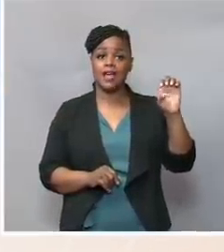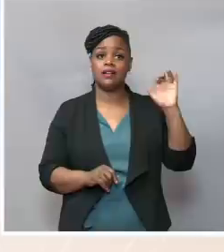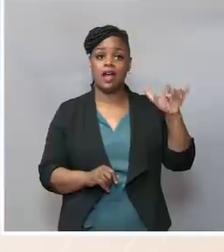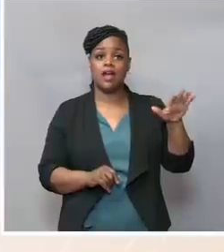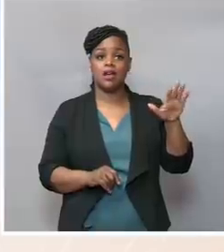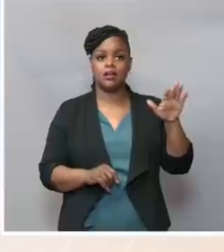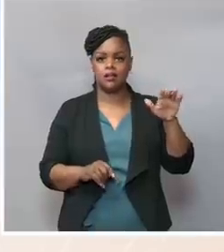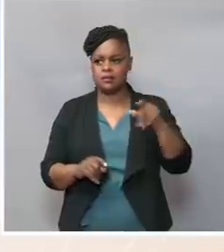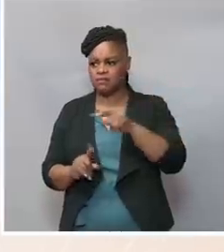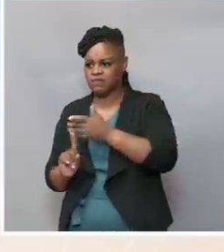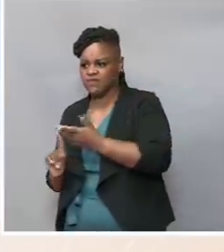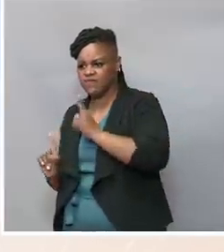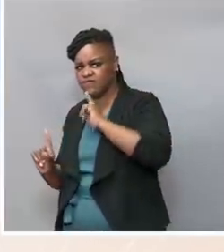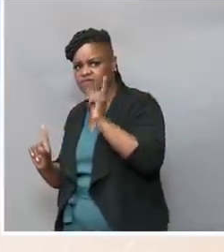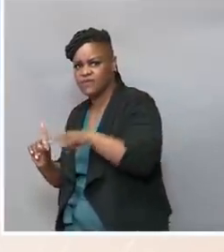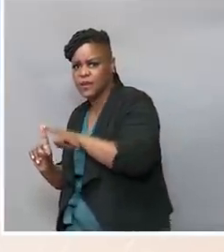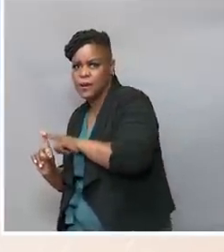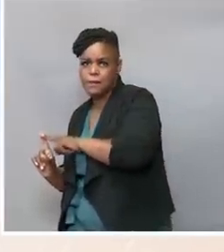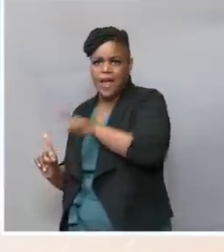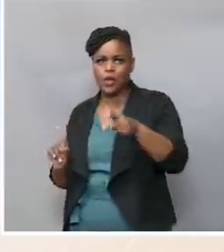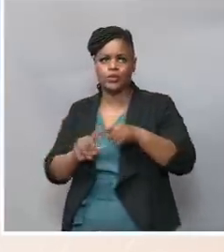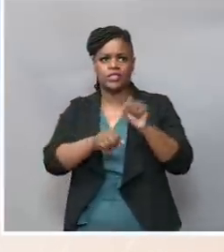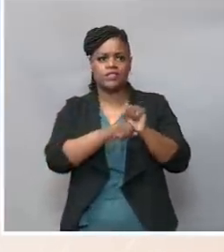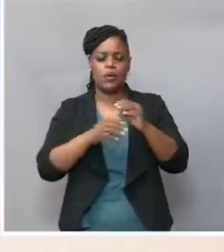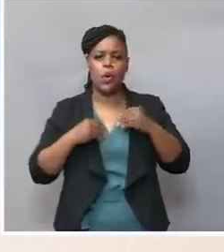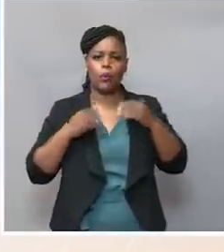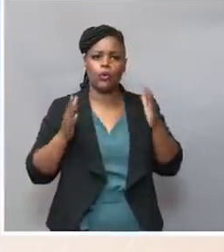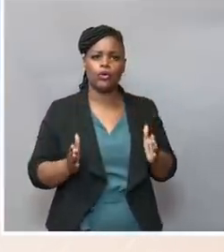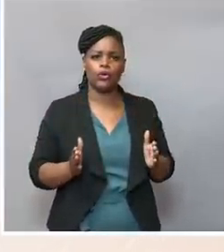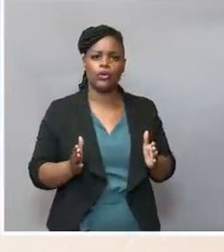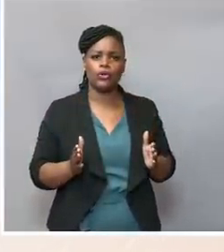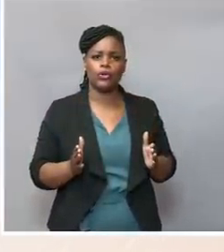who had an iron bar riveted tightly around